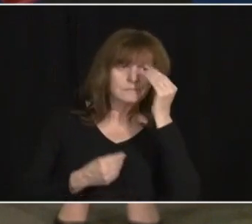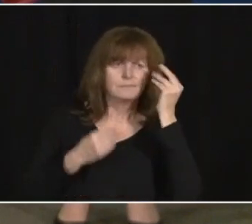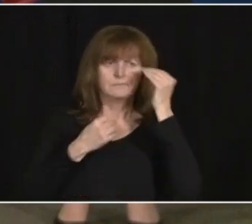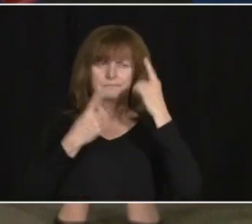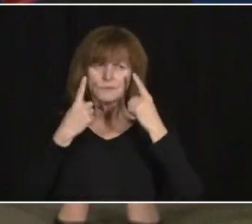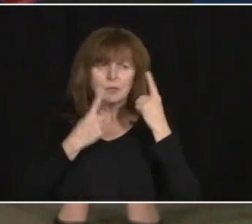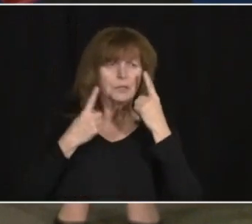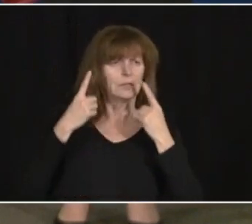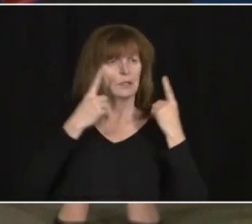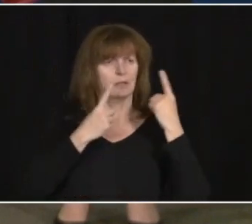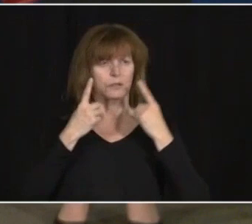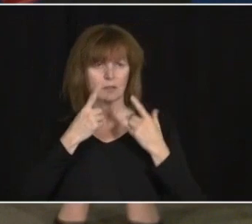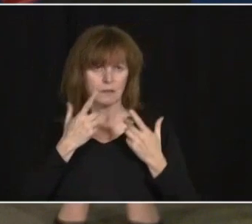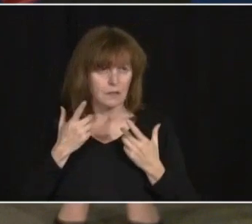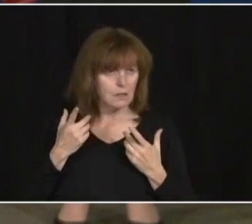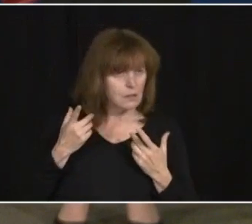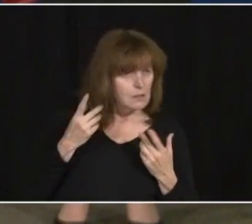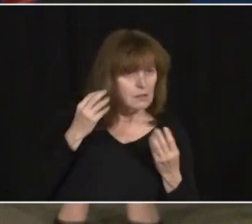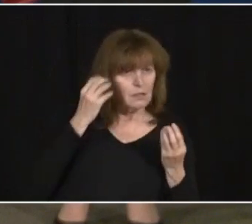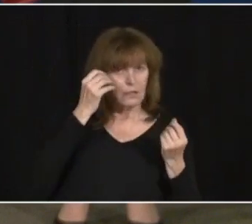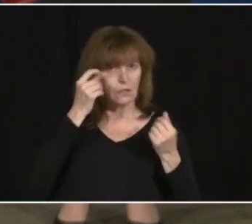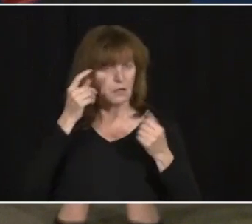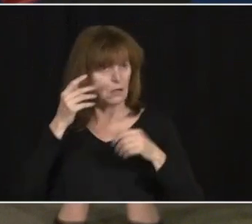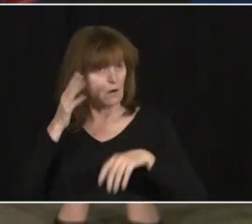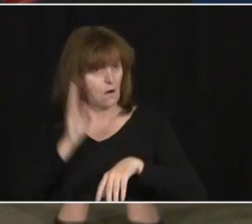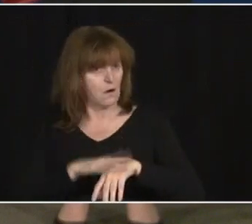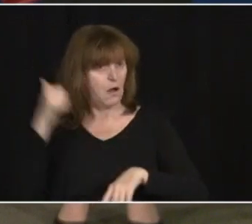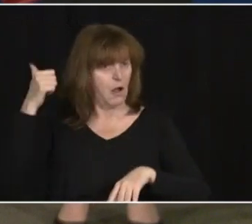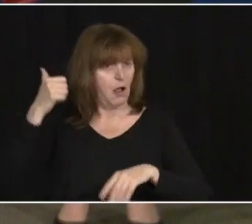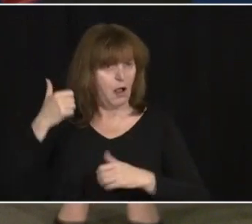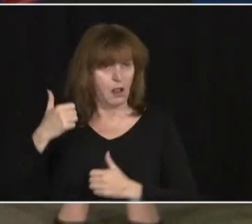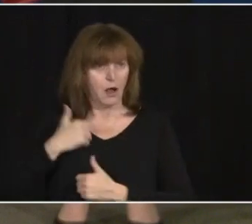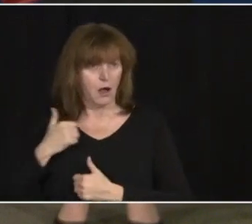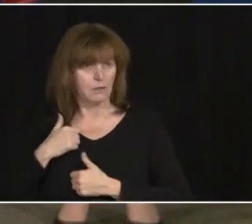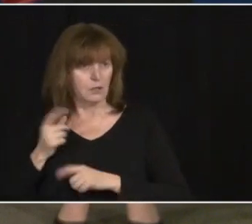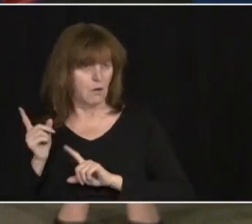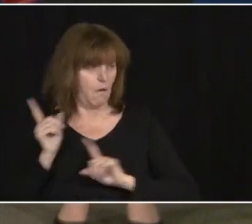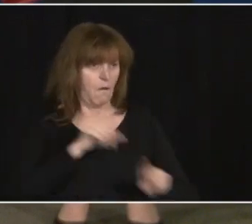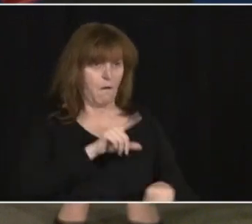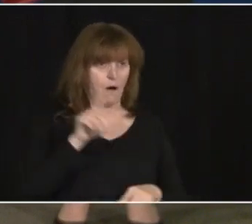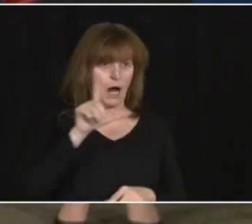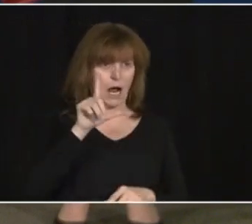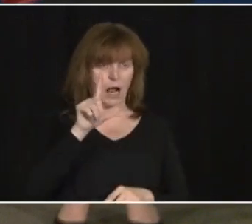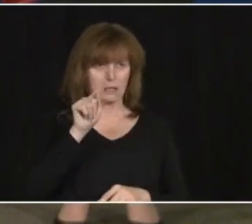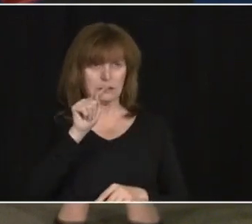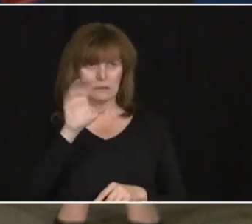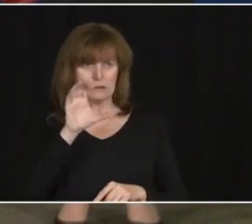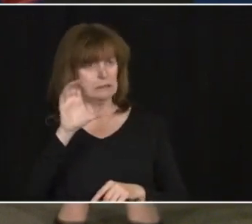From Shanelle Kaul atth. CP24. Hi, premier. I wonder if you were